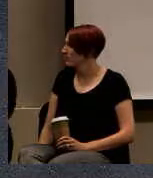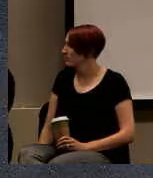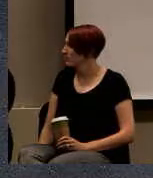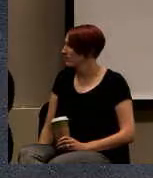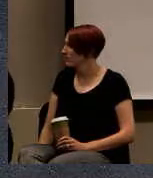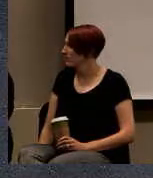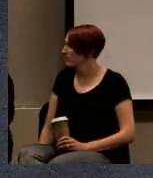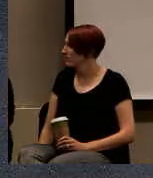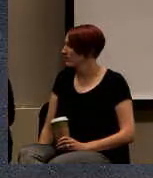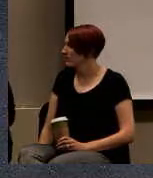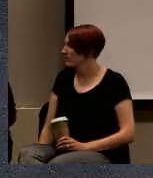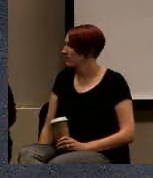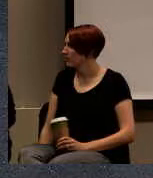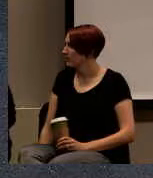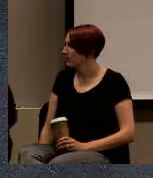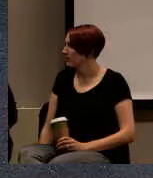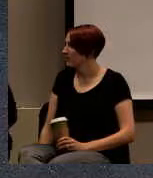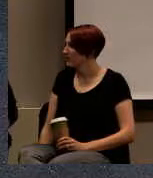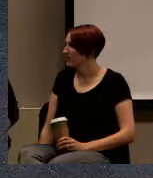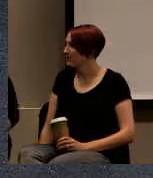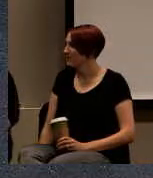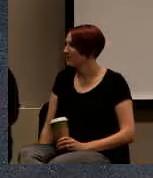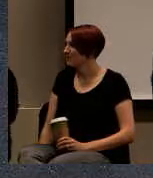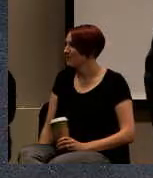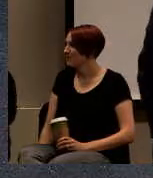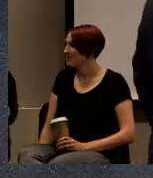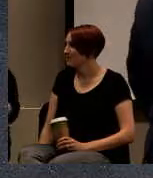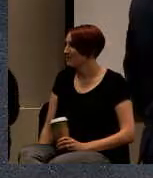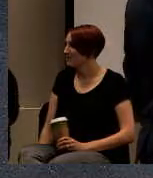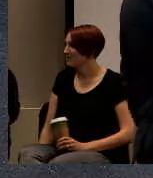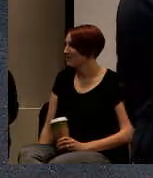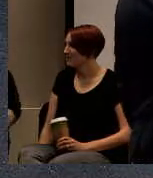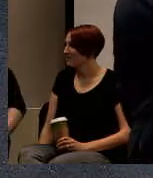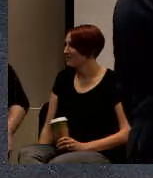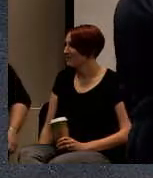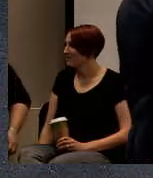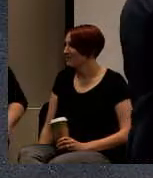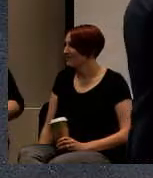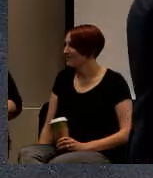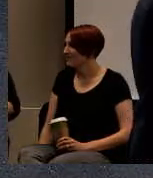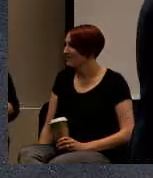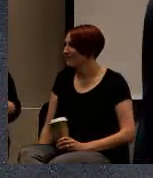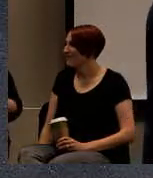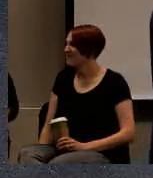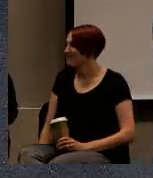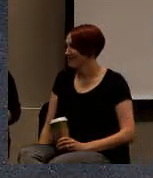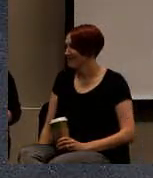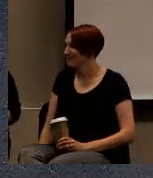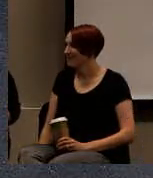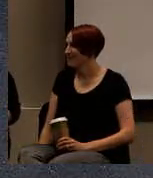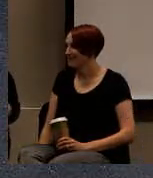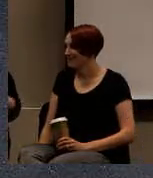And now all you have to do is press a button with a lot of these newer vehicles as well. But we look at, what are these general features